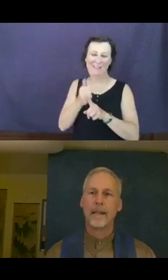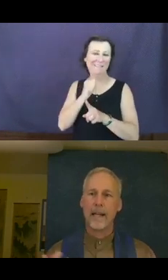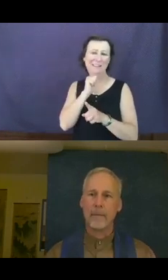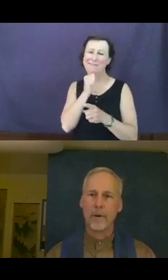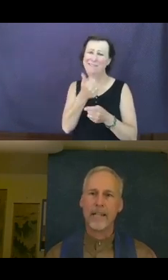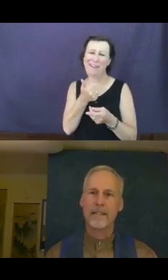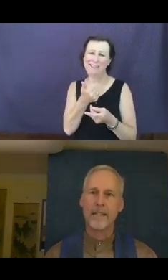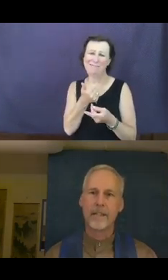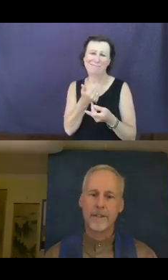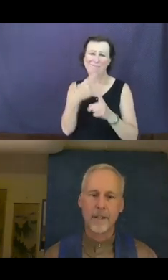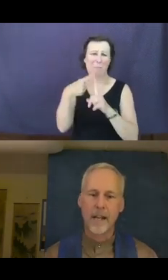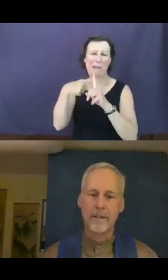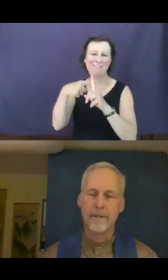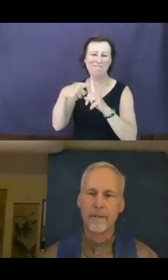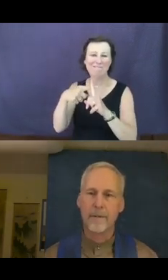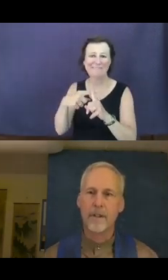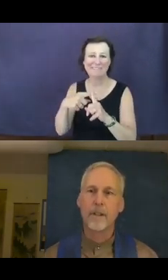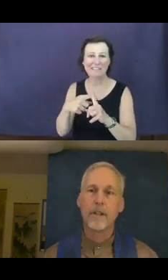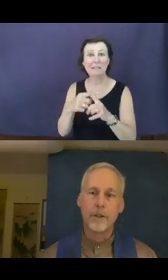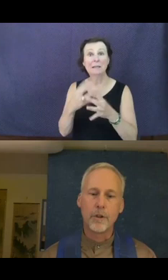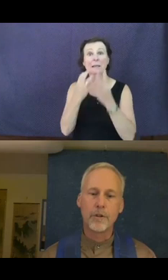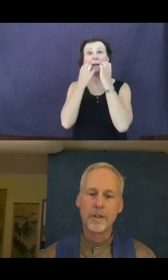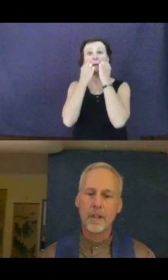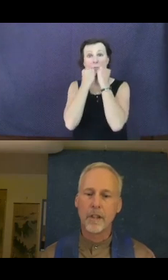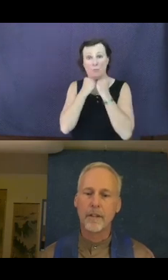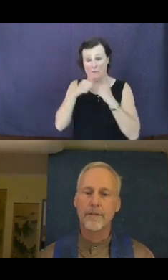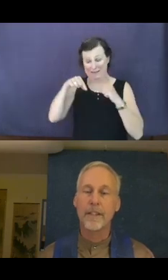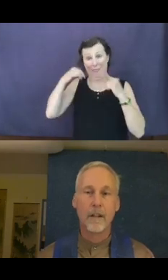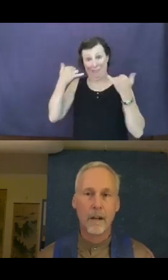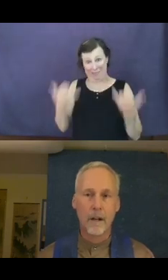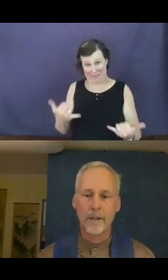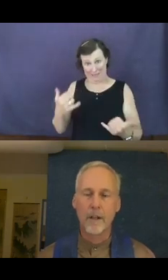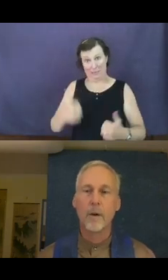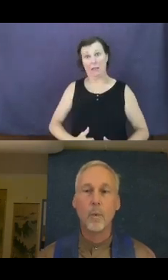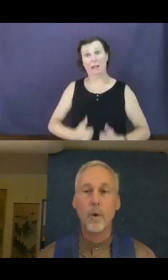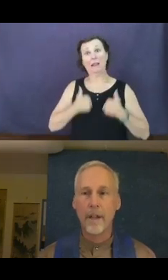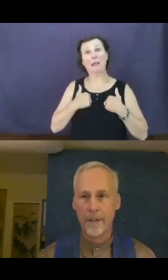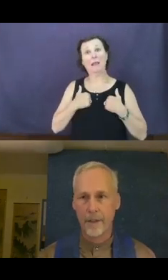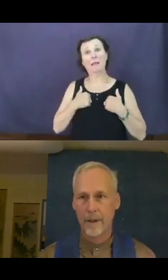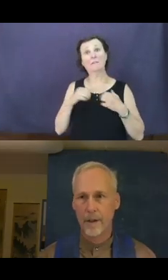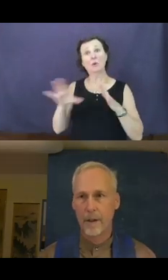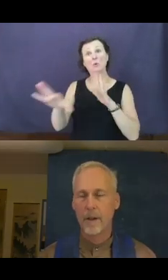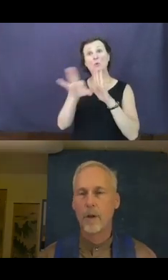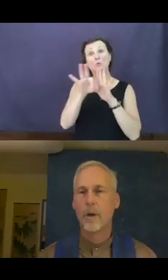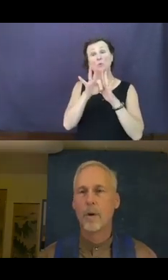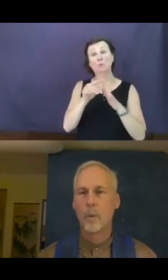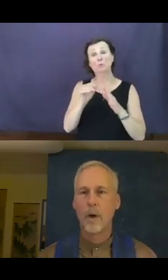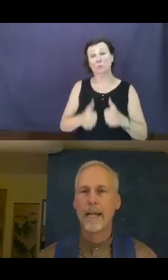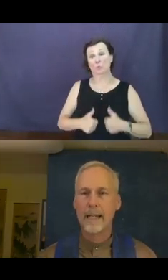Embracing this life. Choosing to live in the heart, with what has